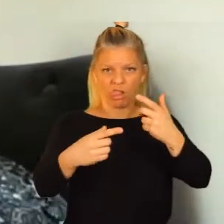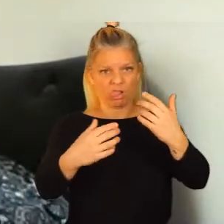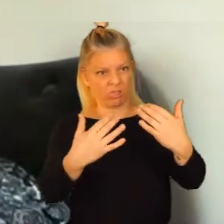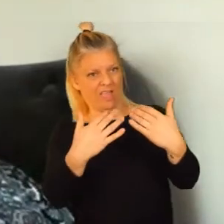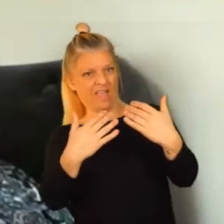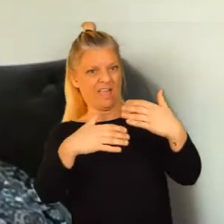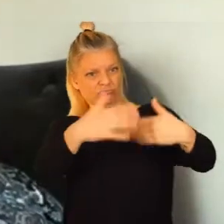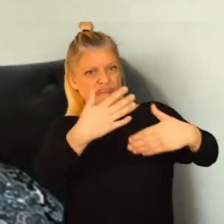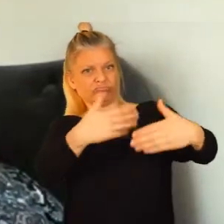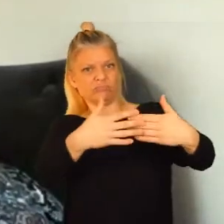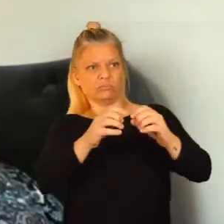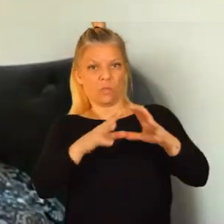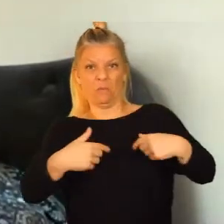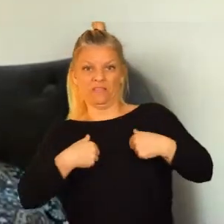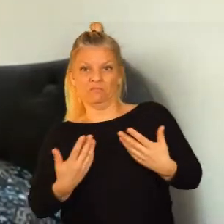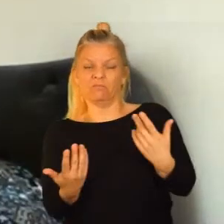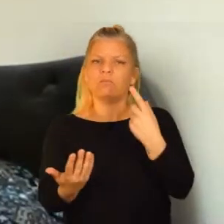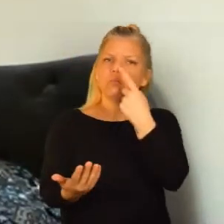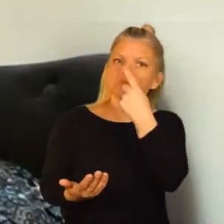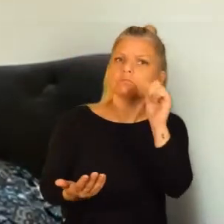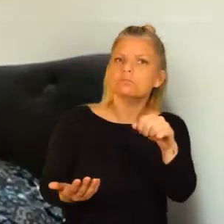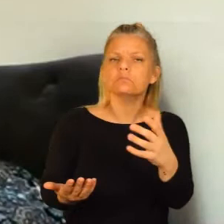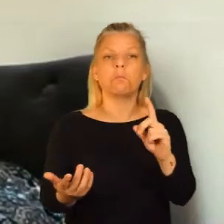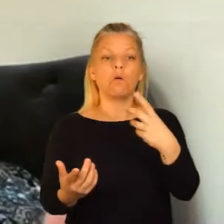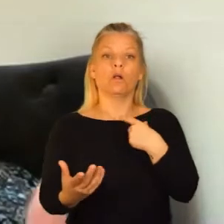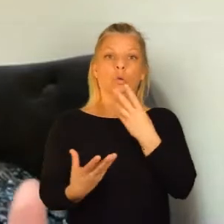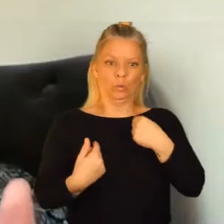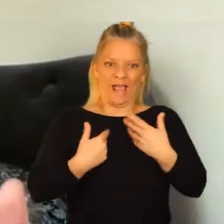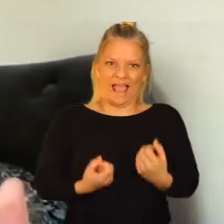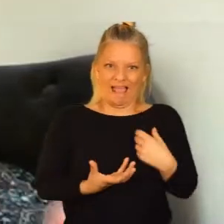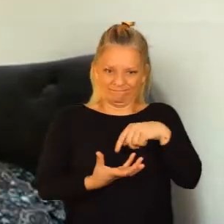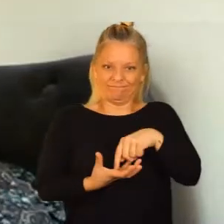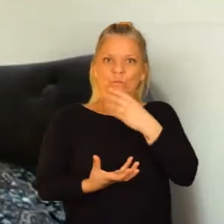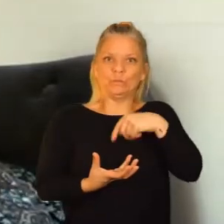of who I am and where I've come from. And it's like how do I want to use that in the